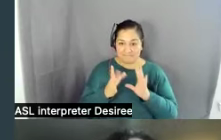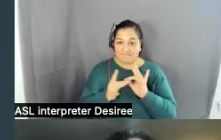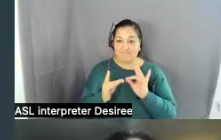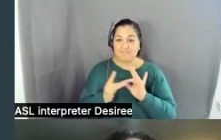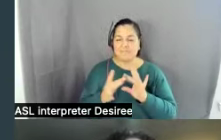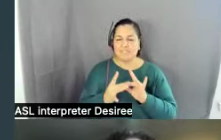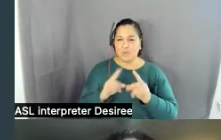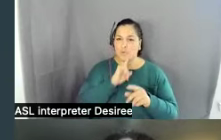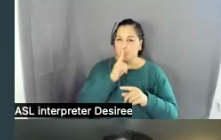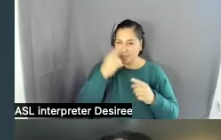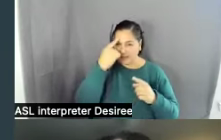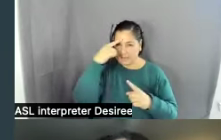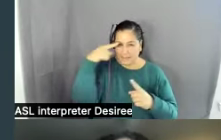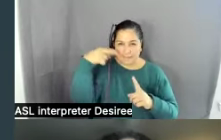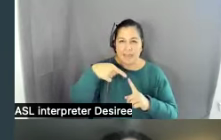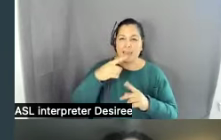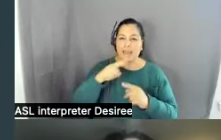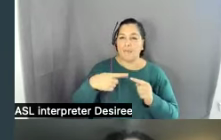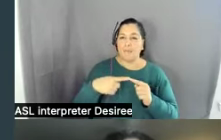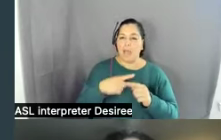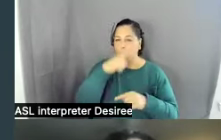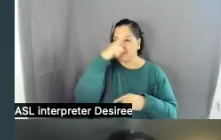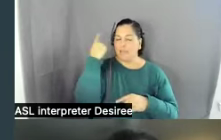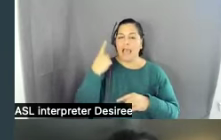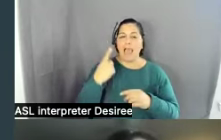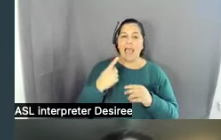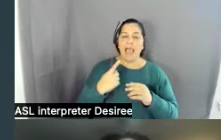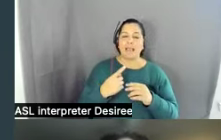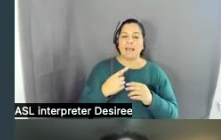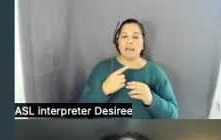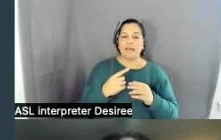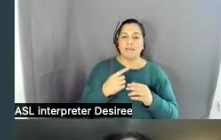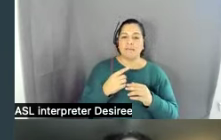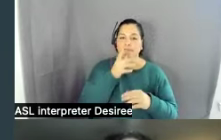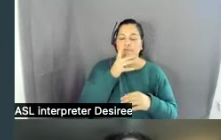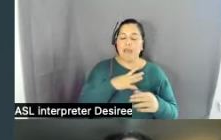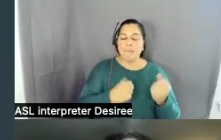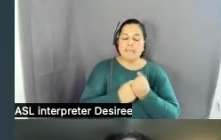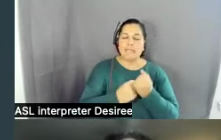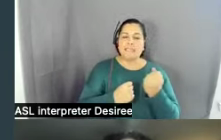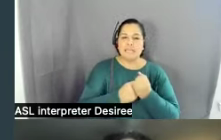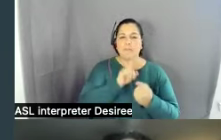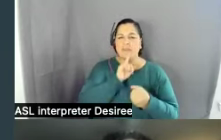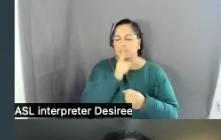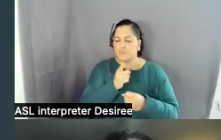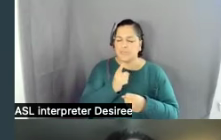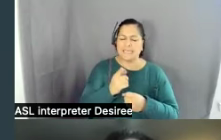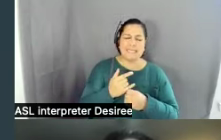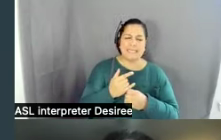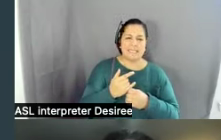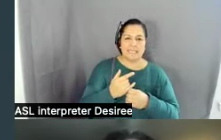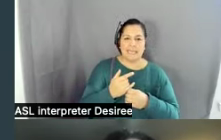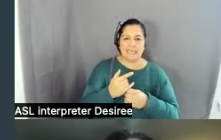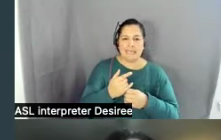feminism as, the backbone, backbone to our work. And so just wanted to share some of these tenets that we think